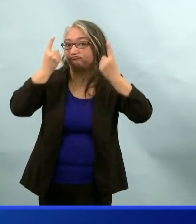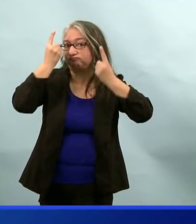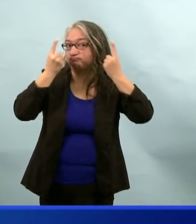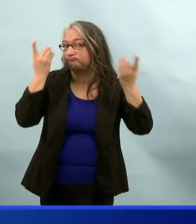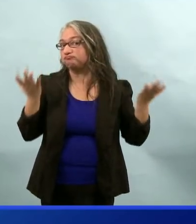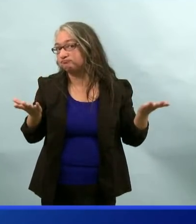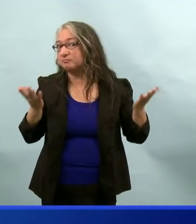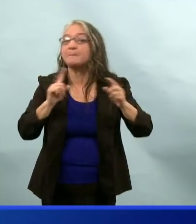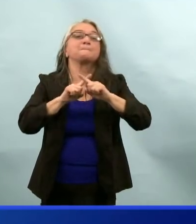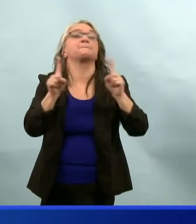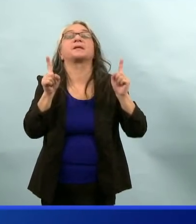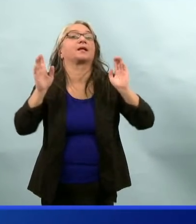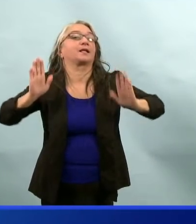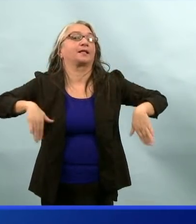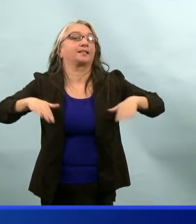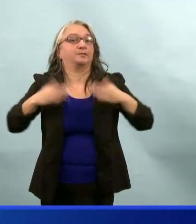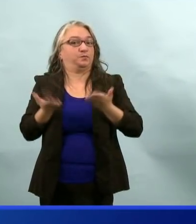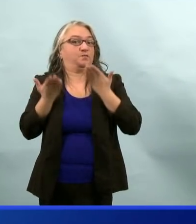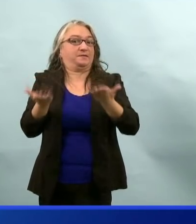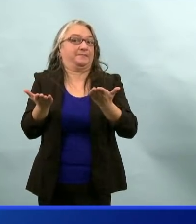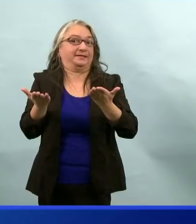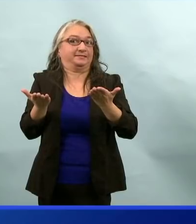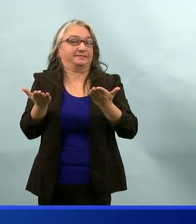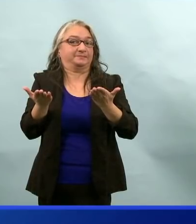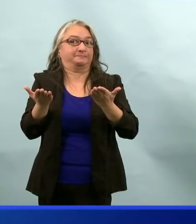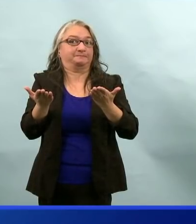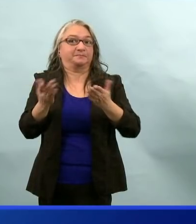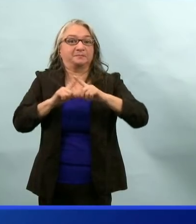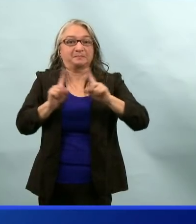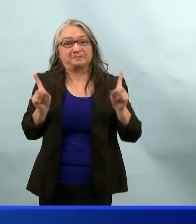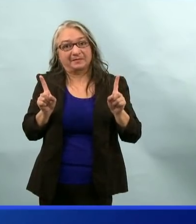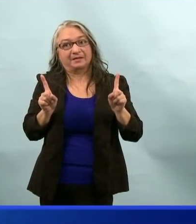they are looking seriously at that to make decisions going forward